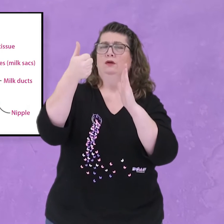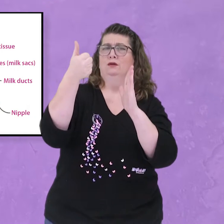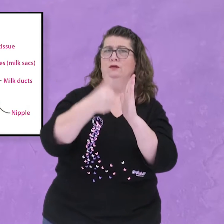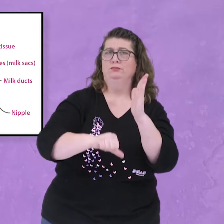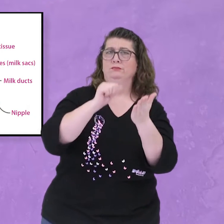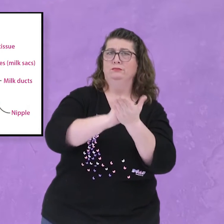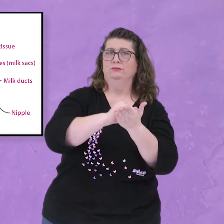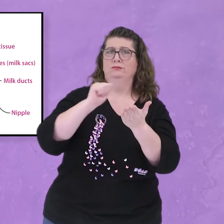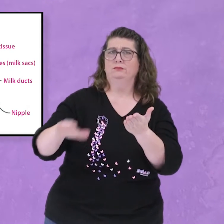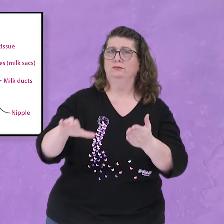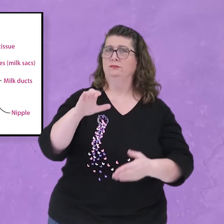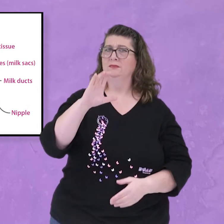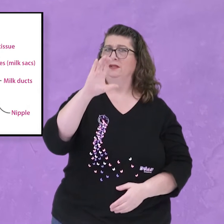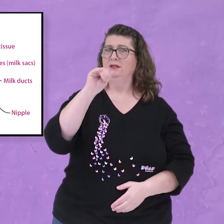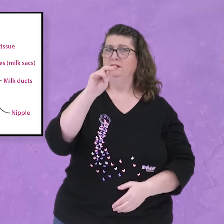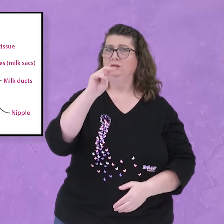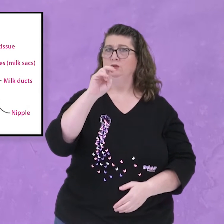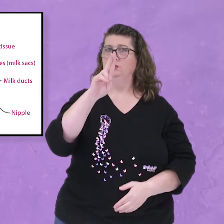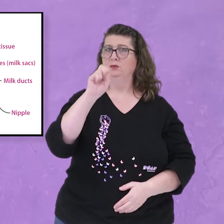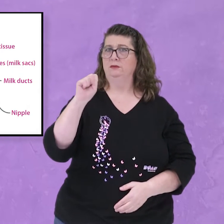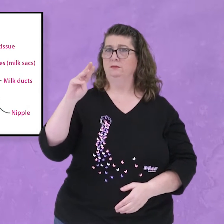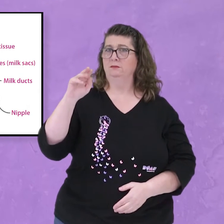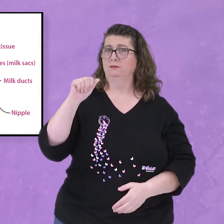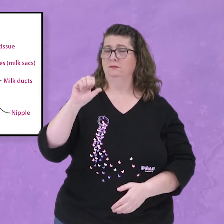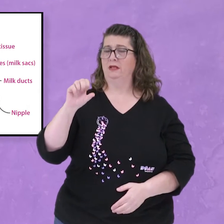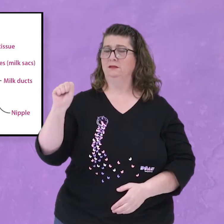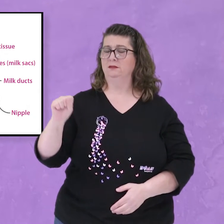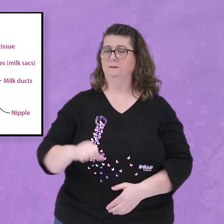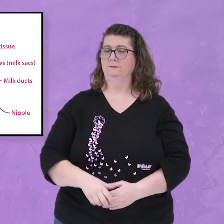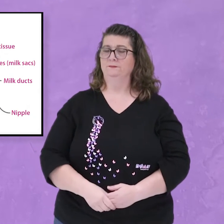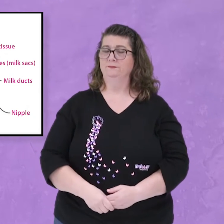and/or surgery to remove the cancerous mass.